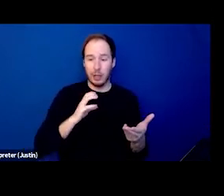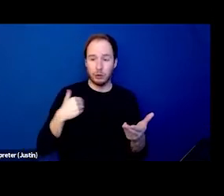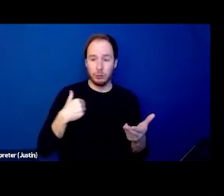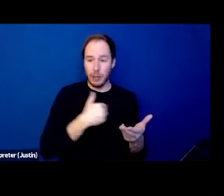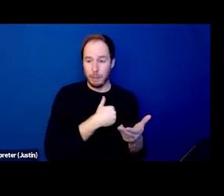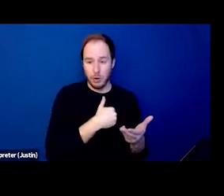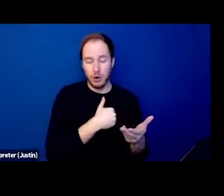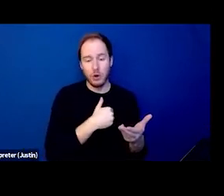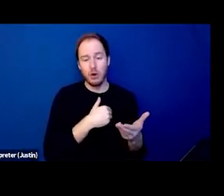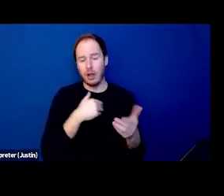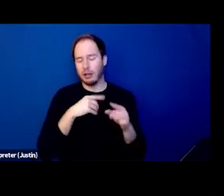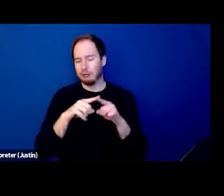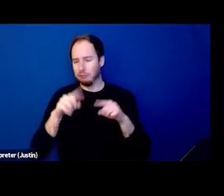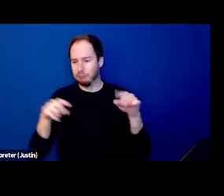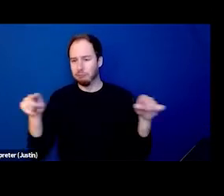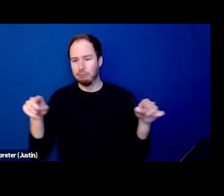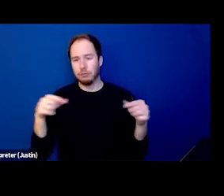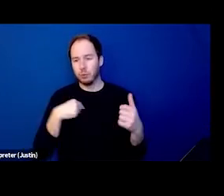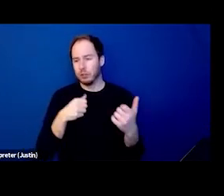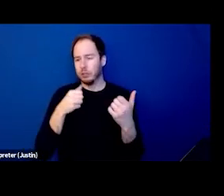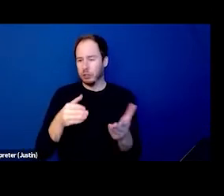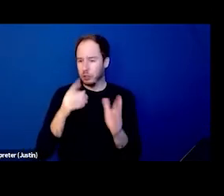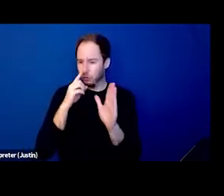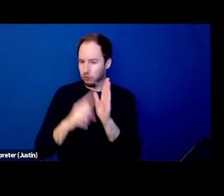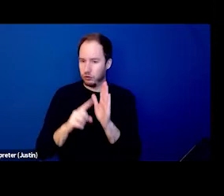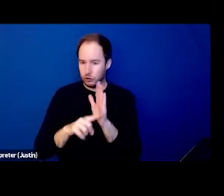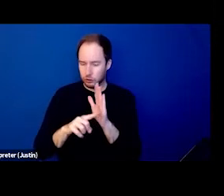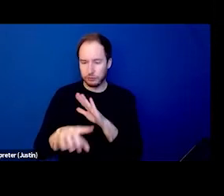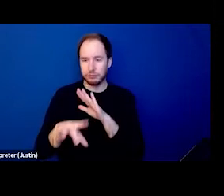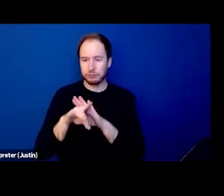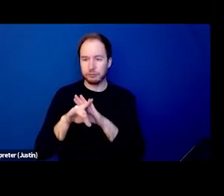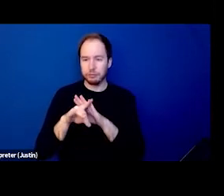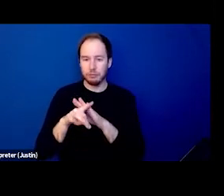there is wide variations. So we suggest doing your research beforehand.